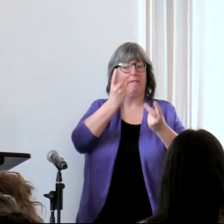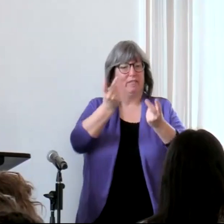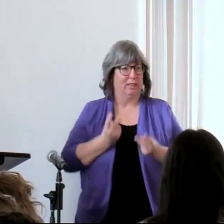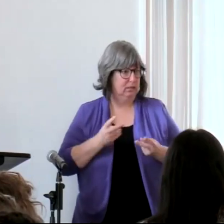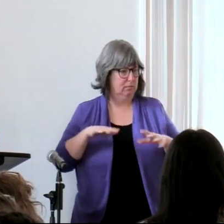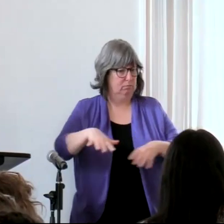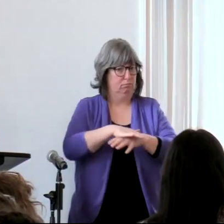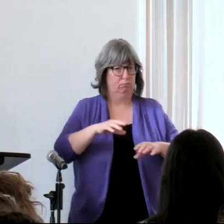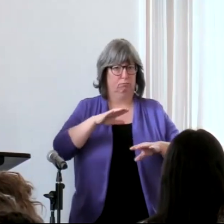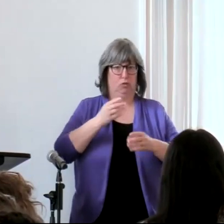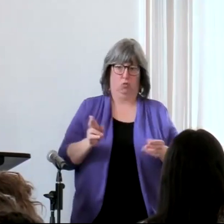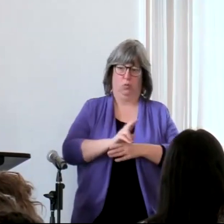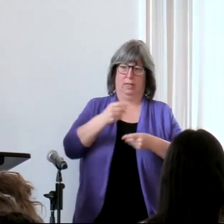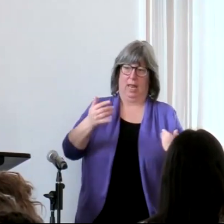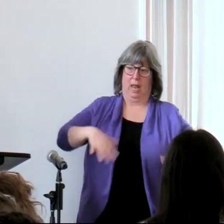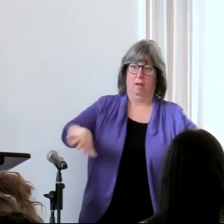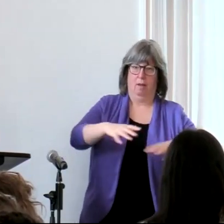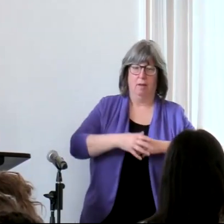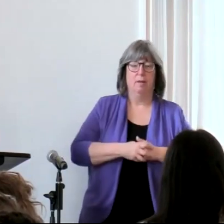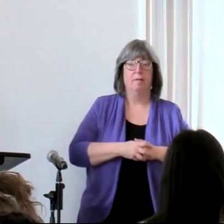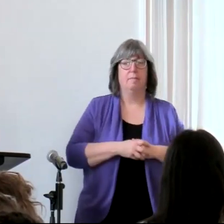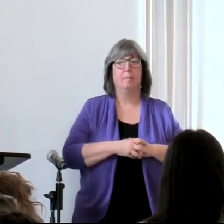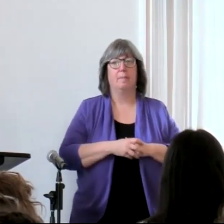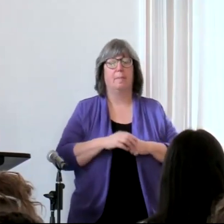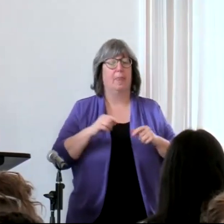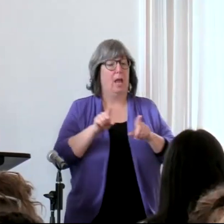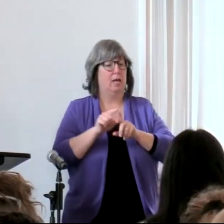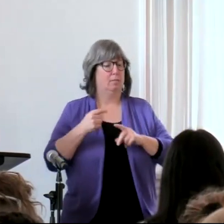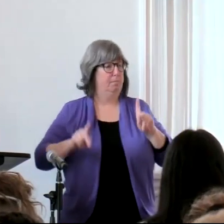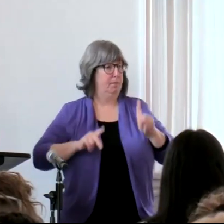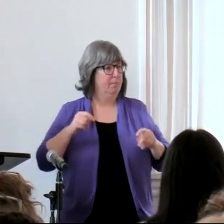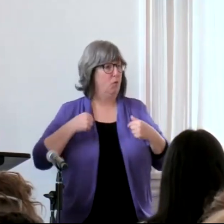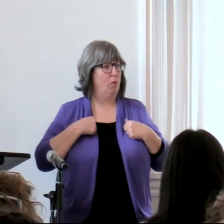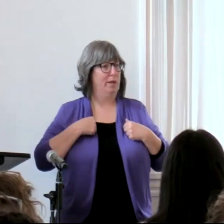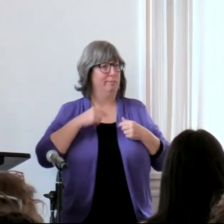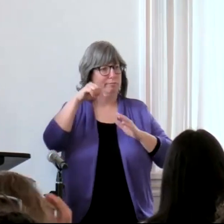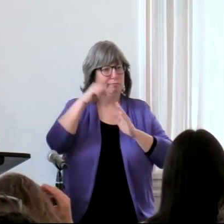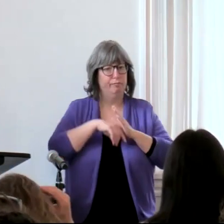As people, we have existed (clears throat) - sorry. As people, we have had extensive trading practices